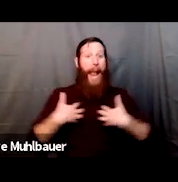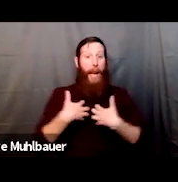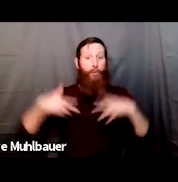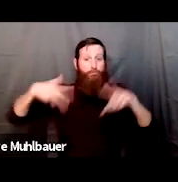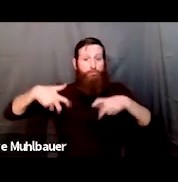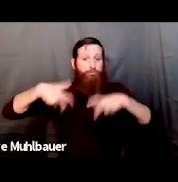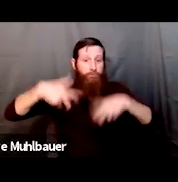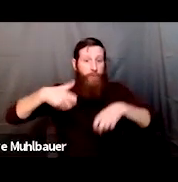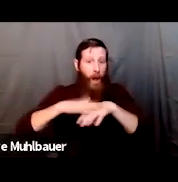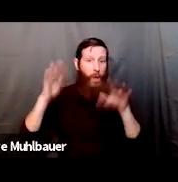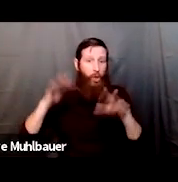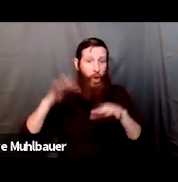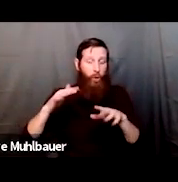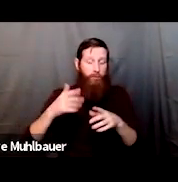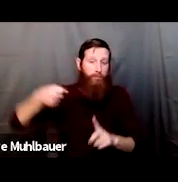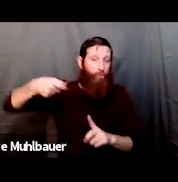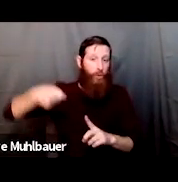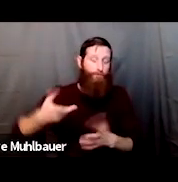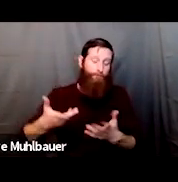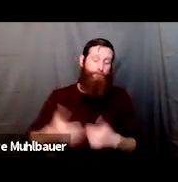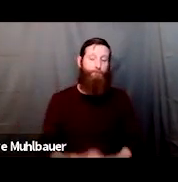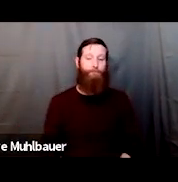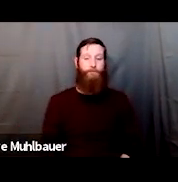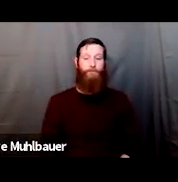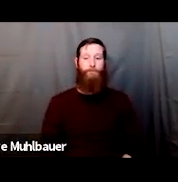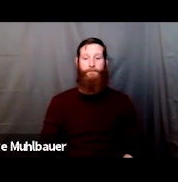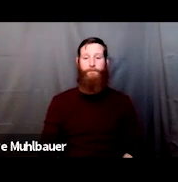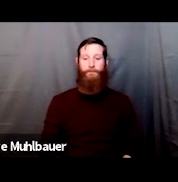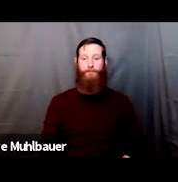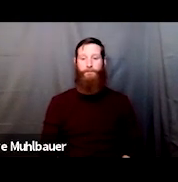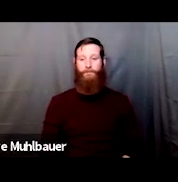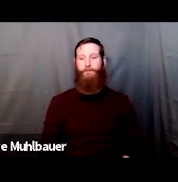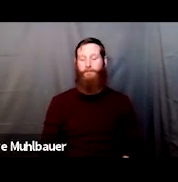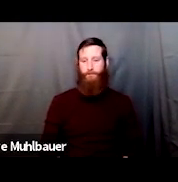Awesome, thank you Robin.